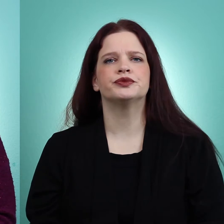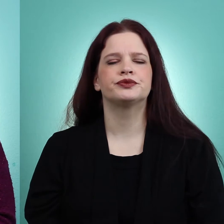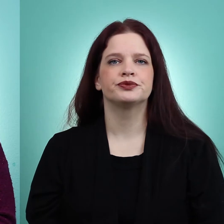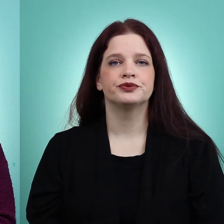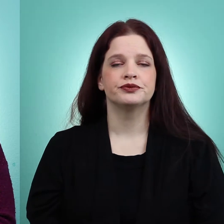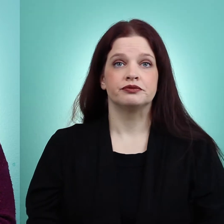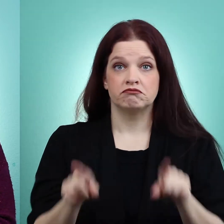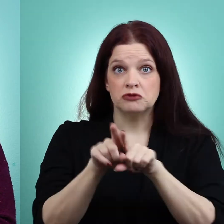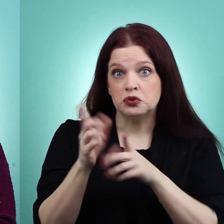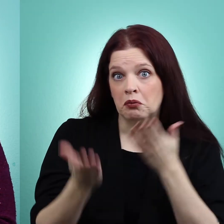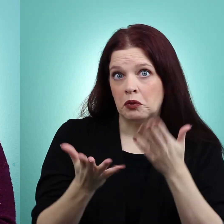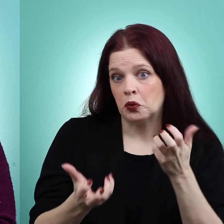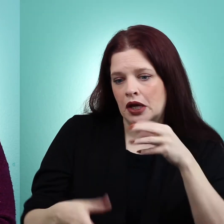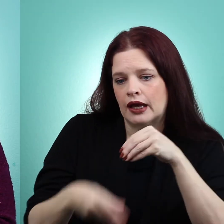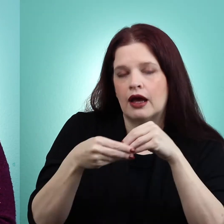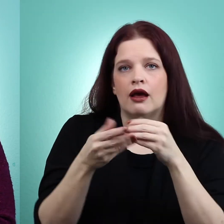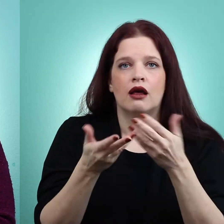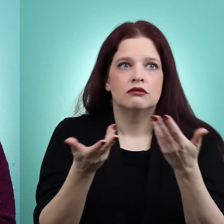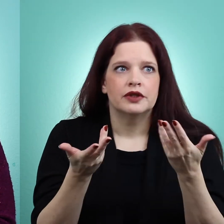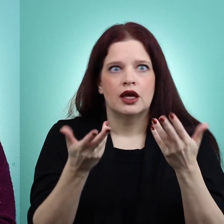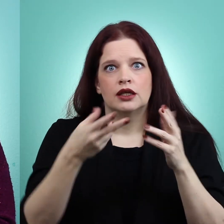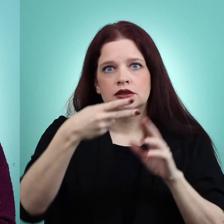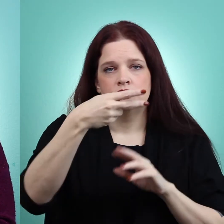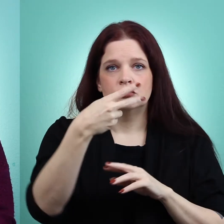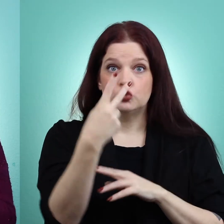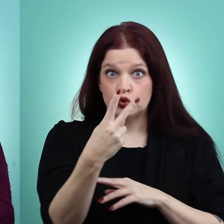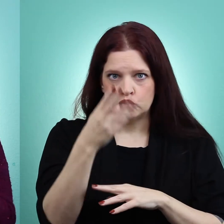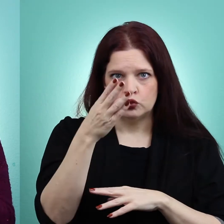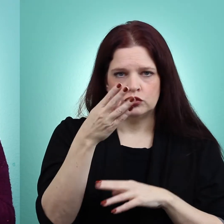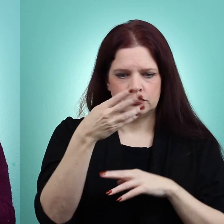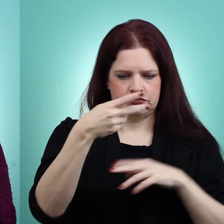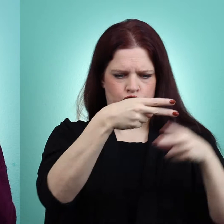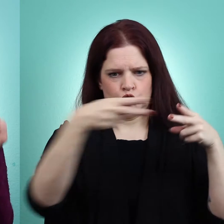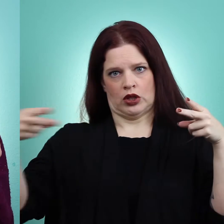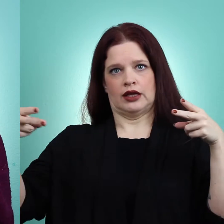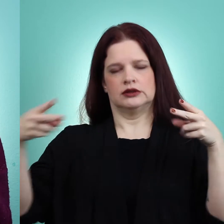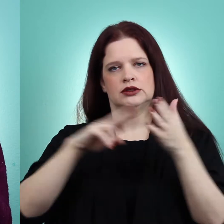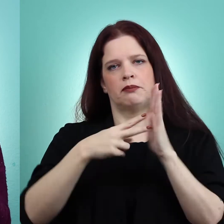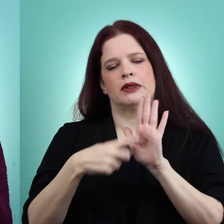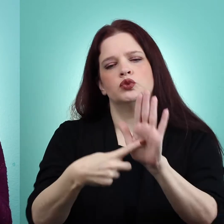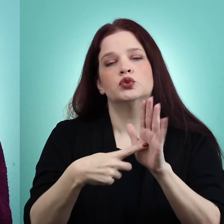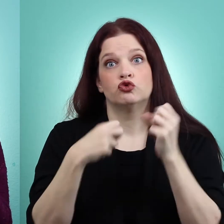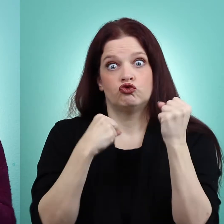We also might want to add things like double lines, which might show really strong connection between the mother and a daughter, for example.